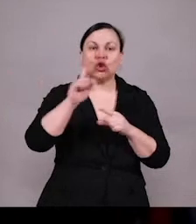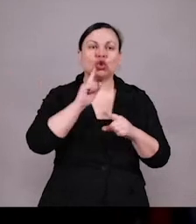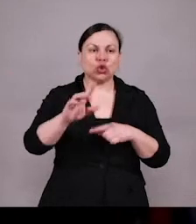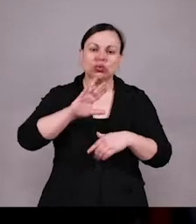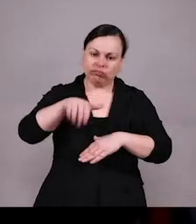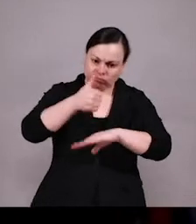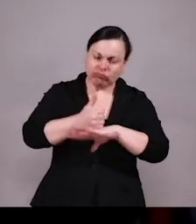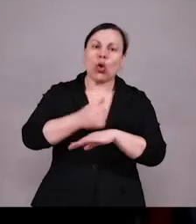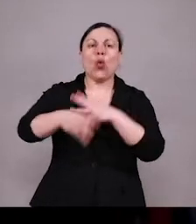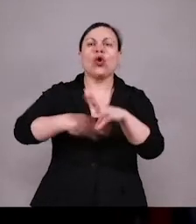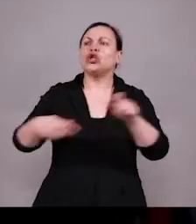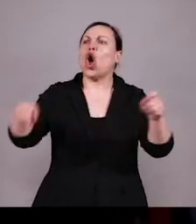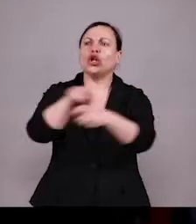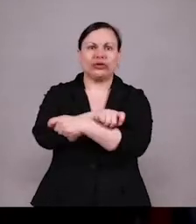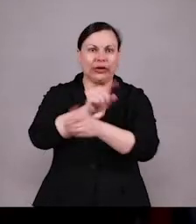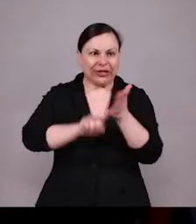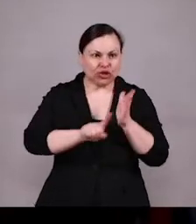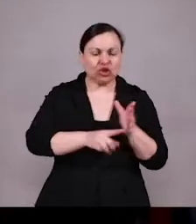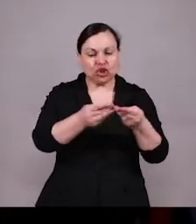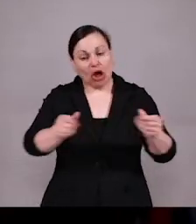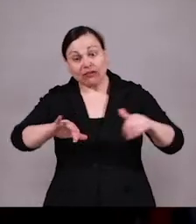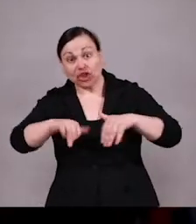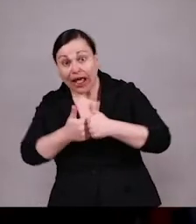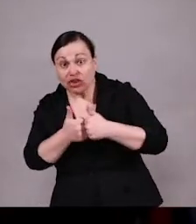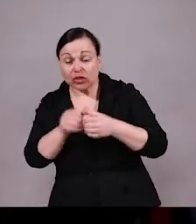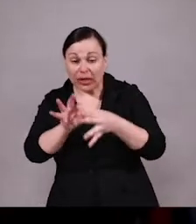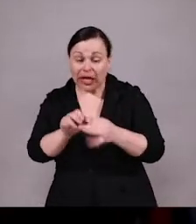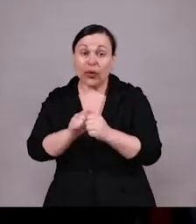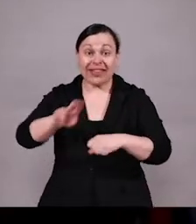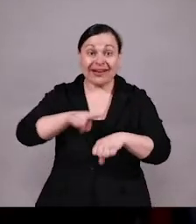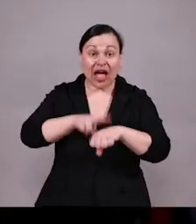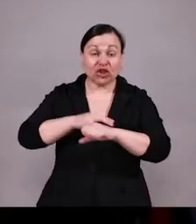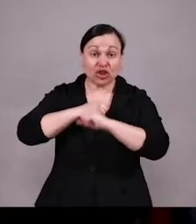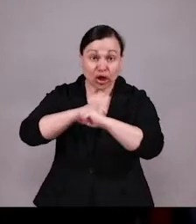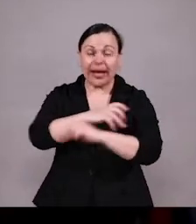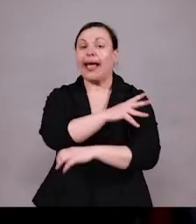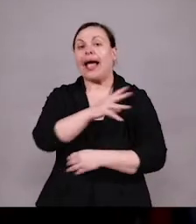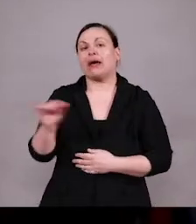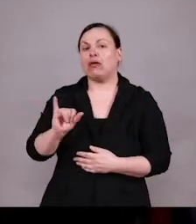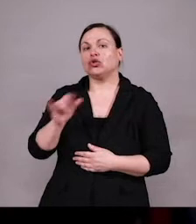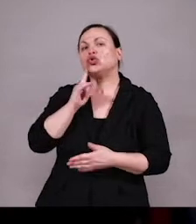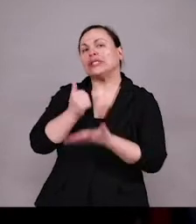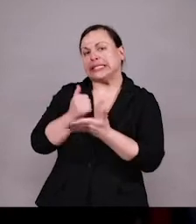altering research, solve challenges related to national security, and to assist businesses.